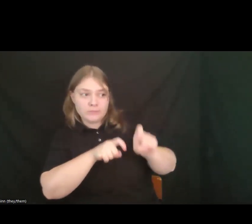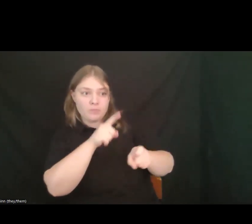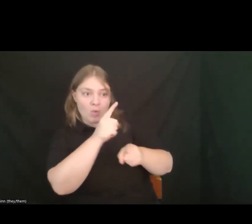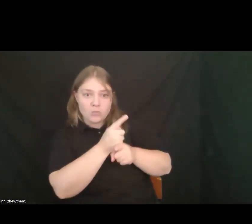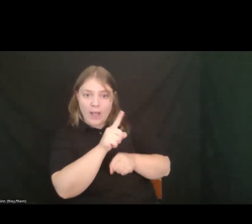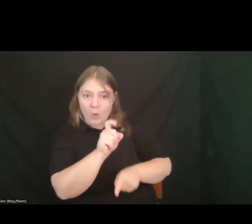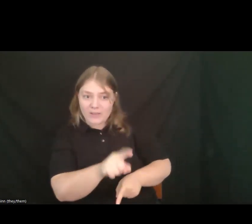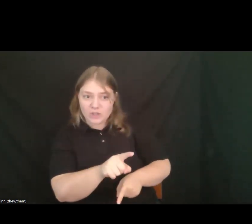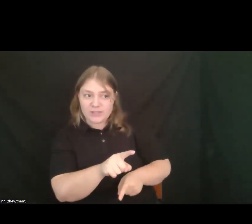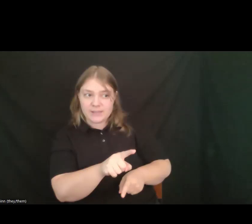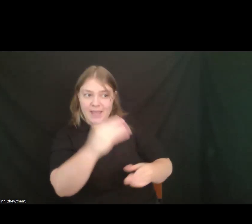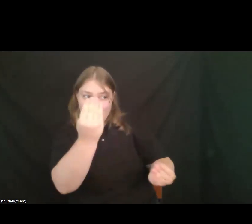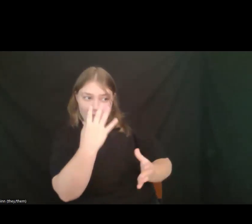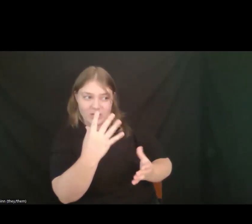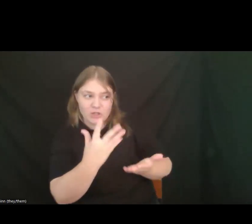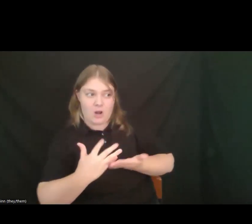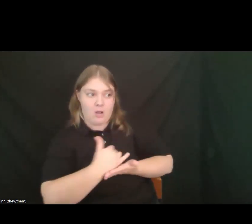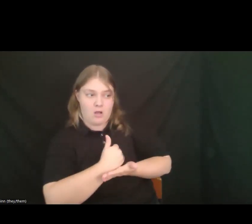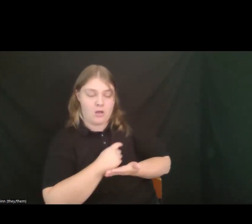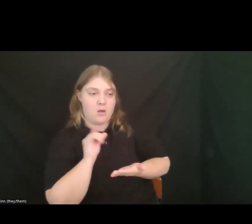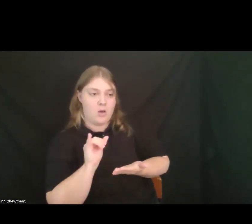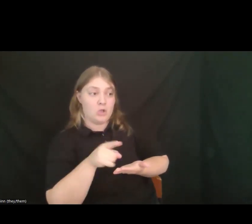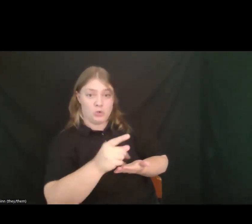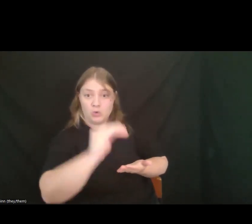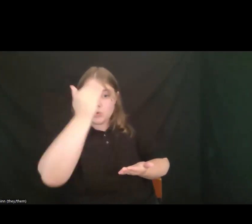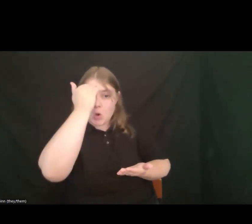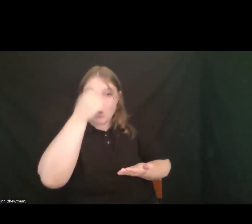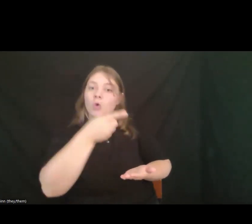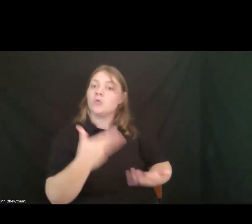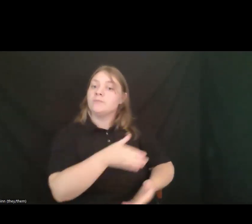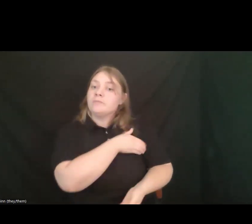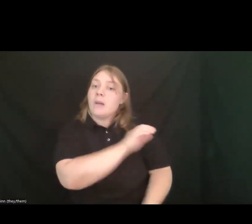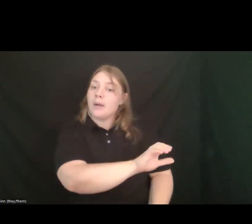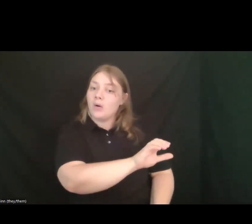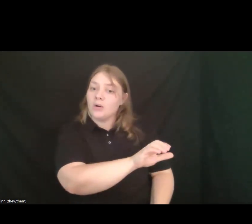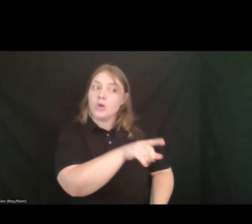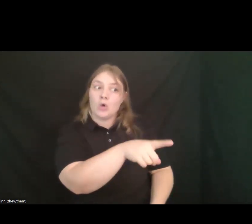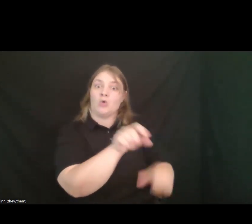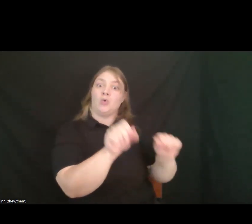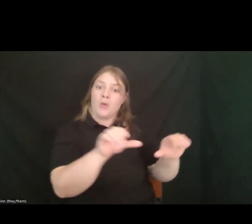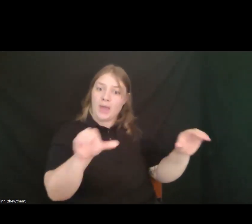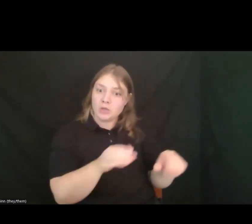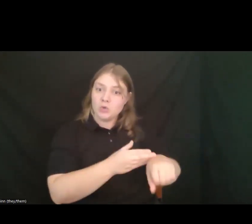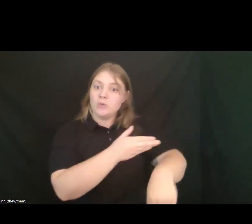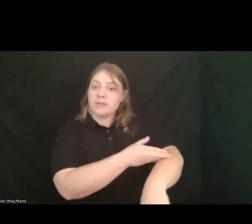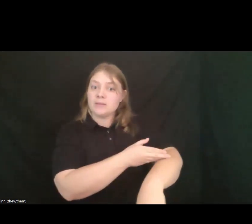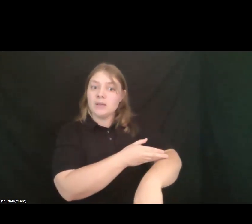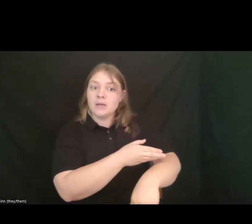right questions so that you know that you have been empowered you can do this you can learn to